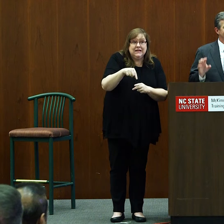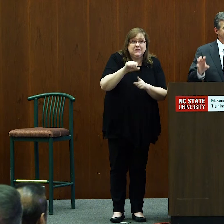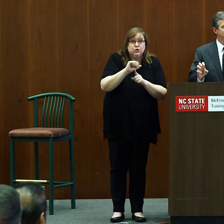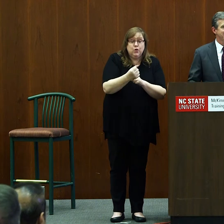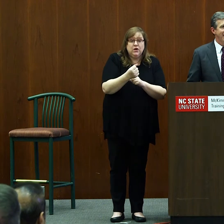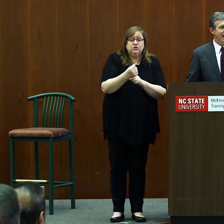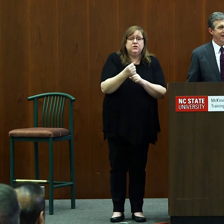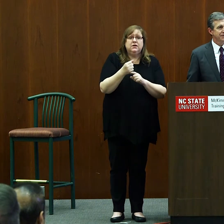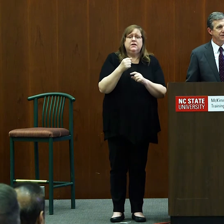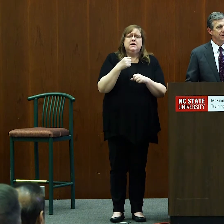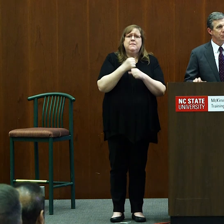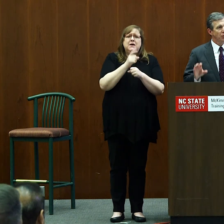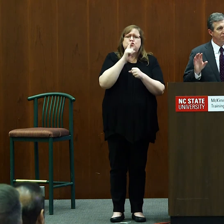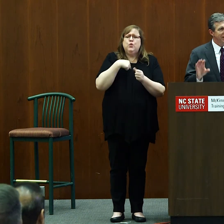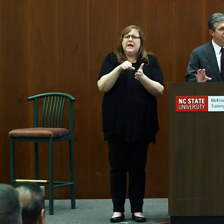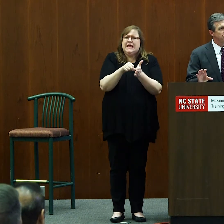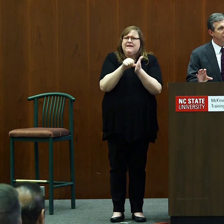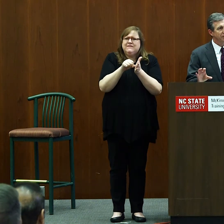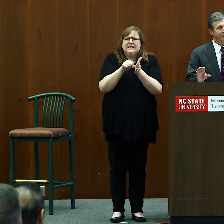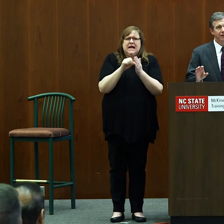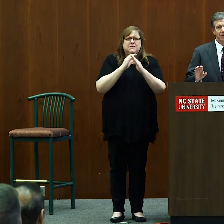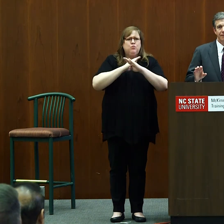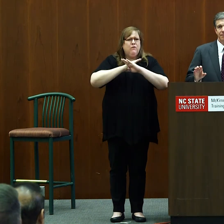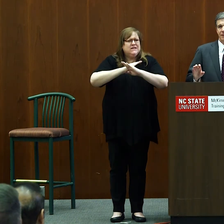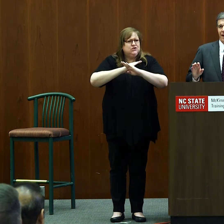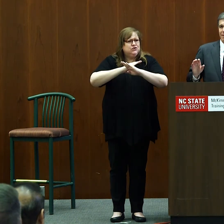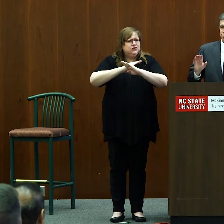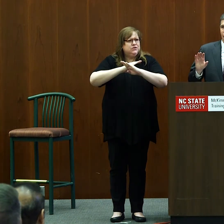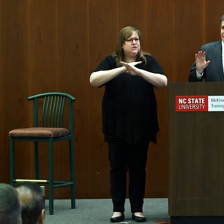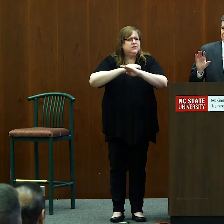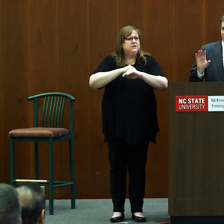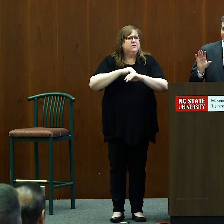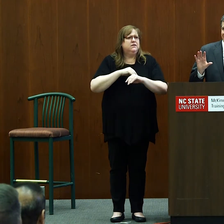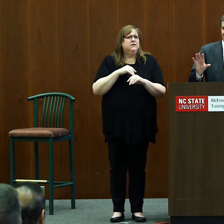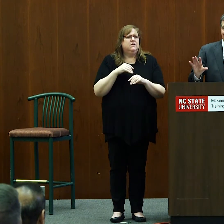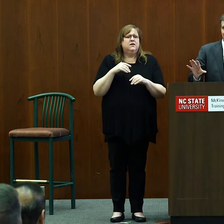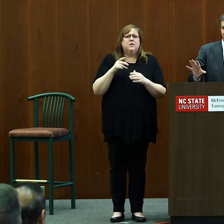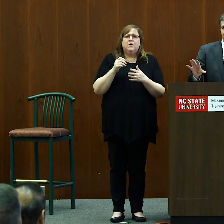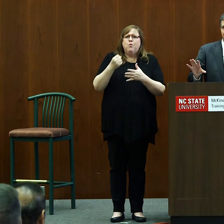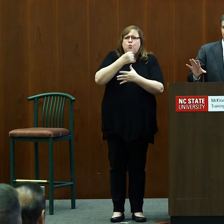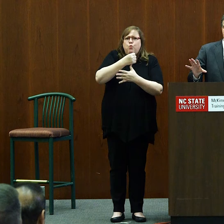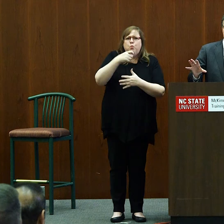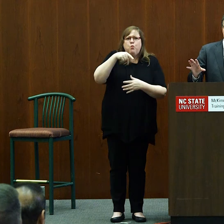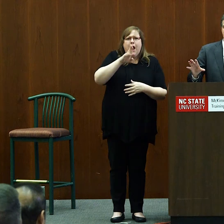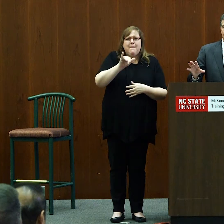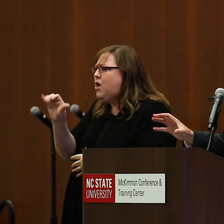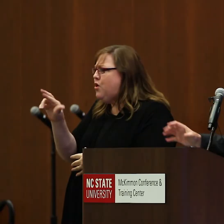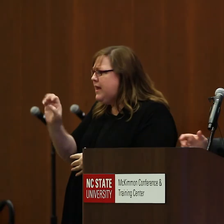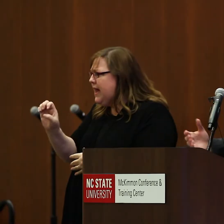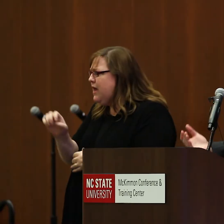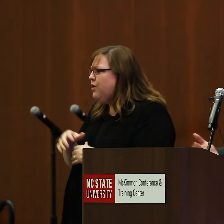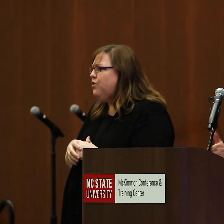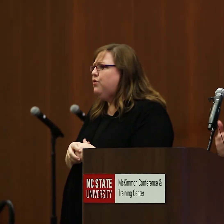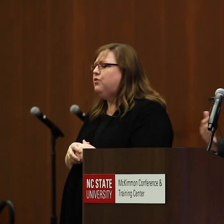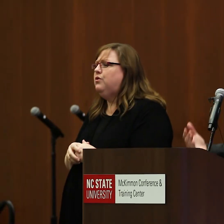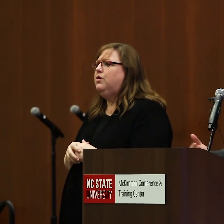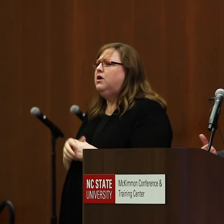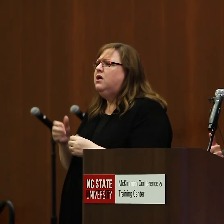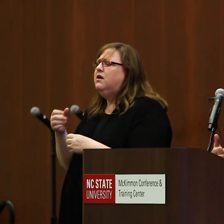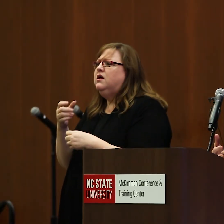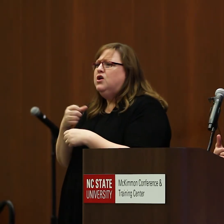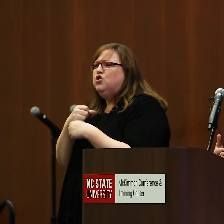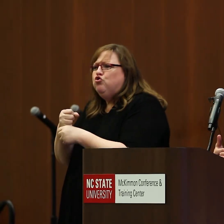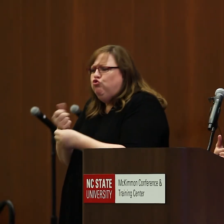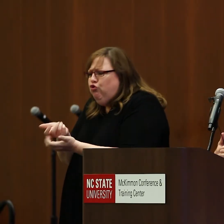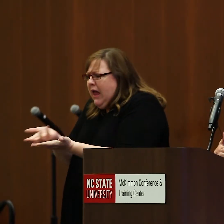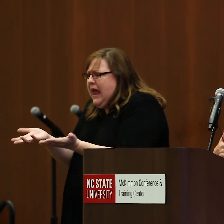emphasize prevention and primary care and create healthy opportunities for